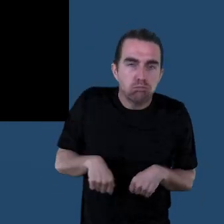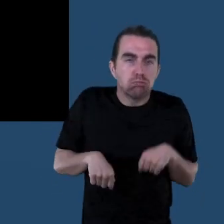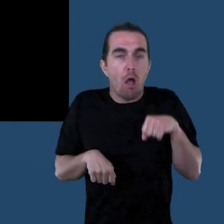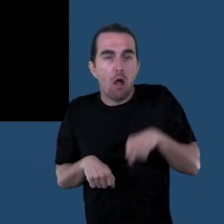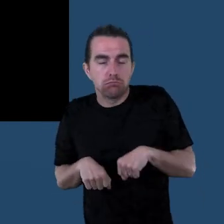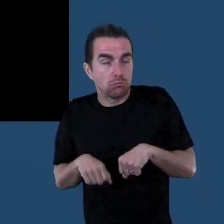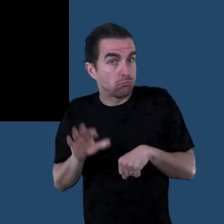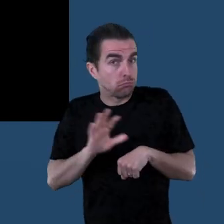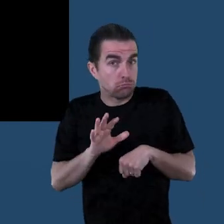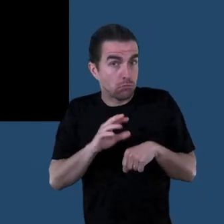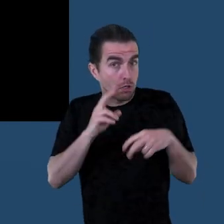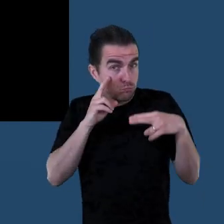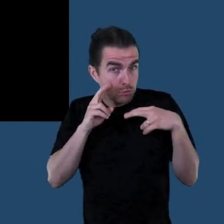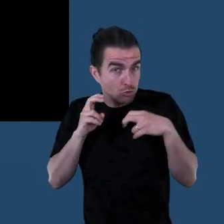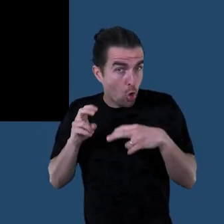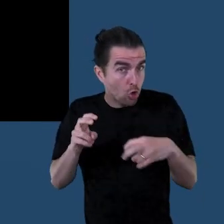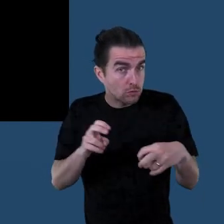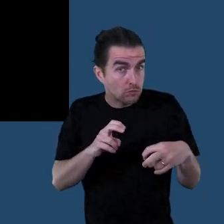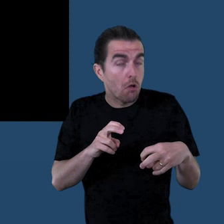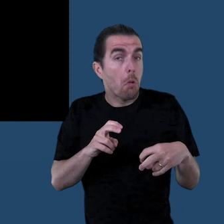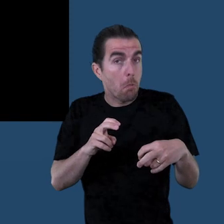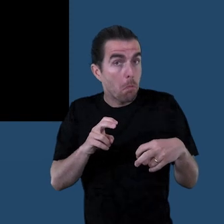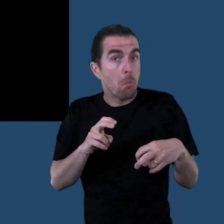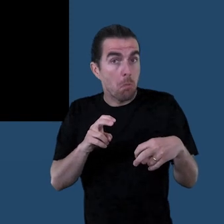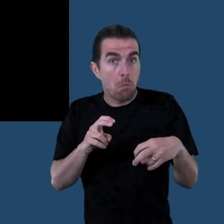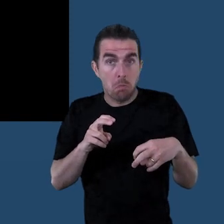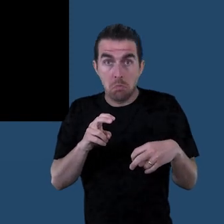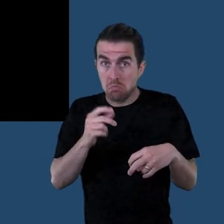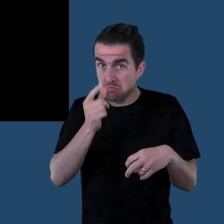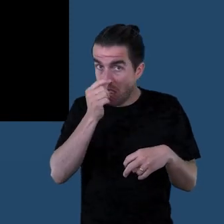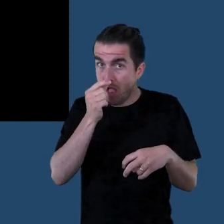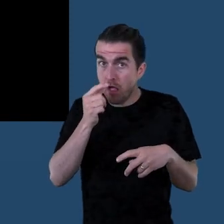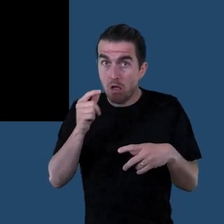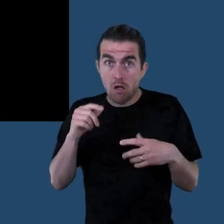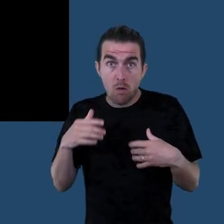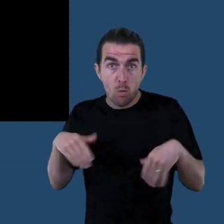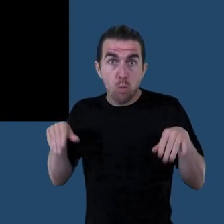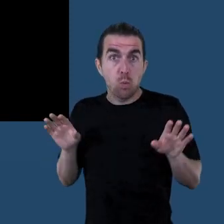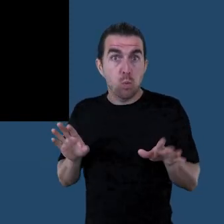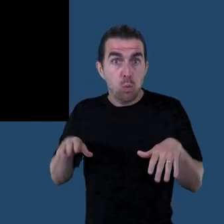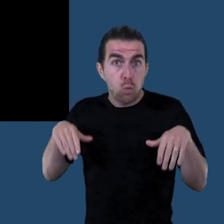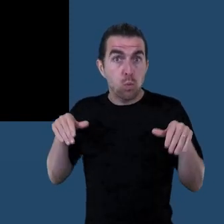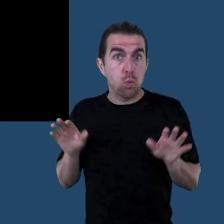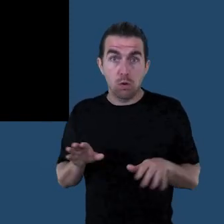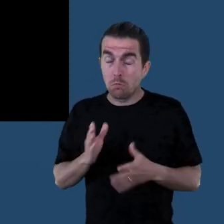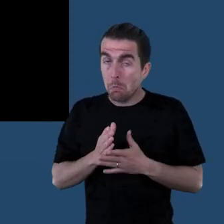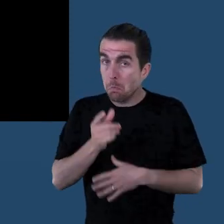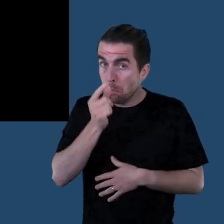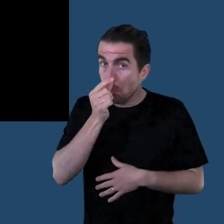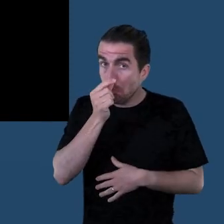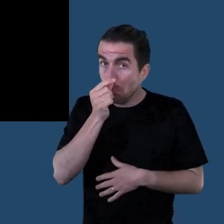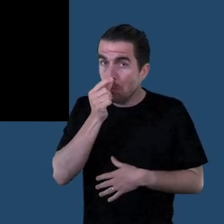But research has suggested that it probably, could well have got up off the ground and flown.